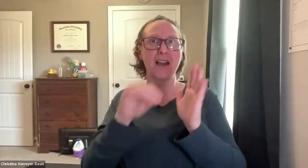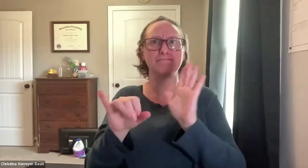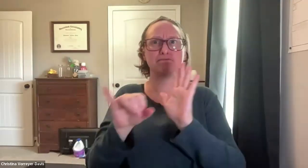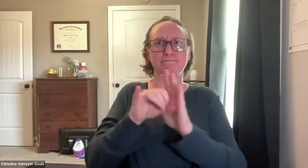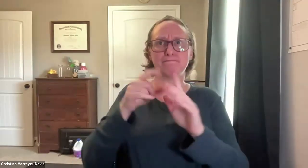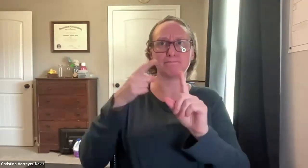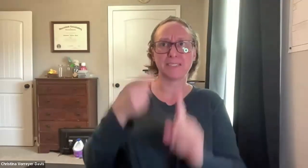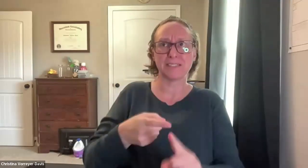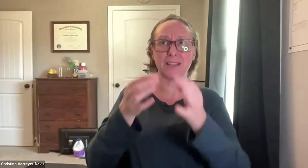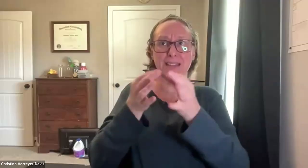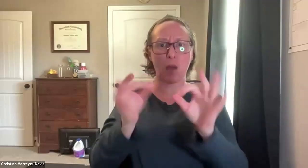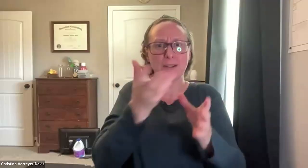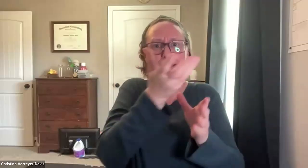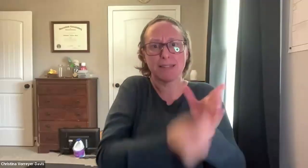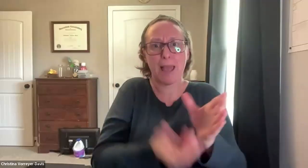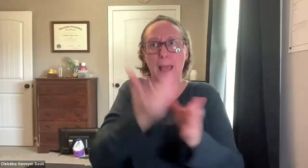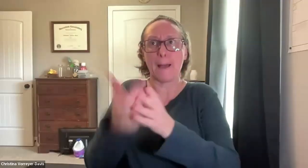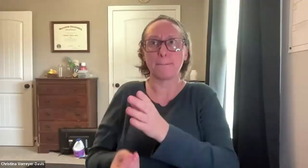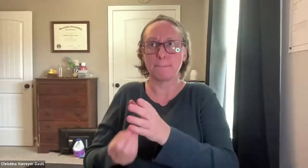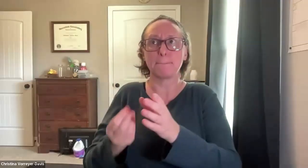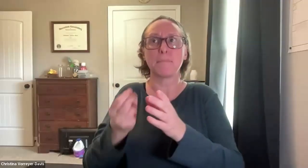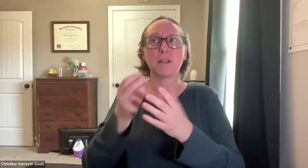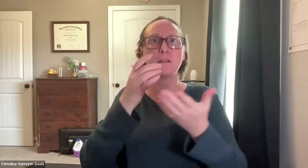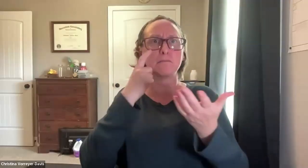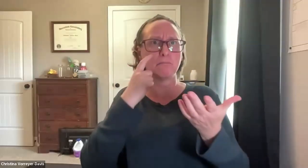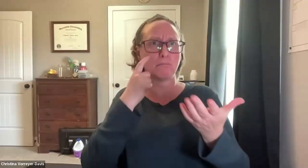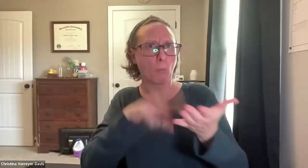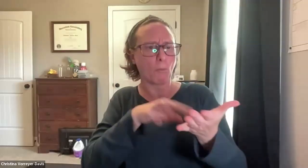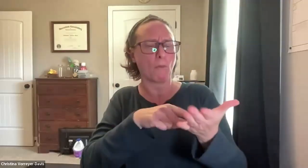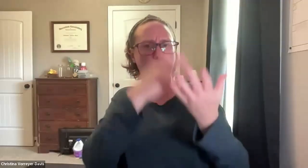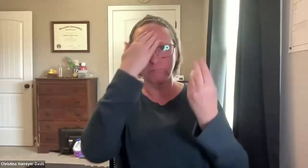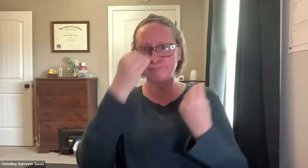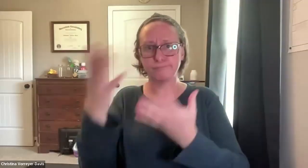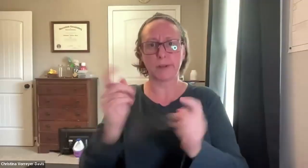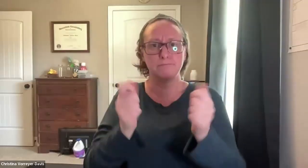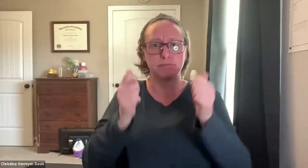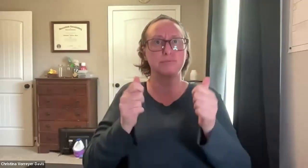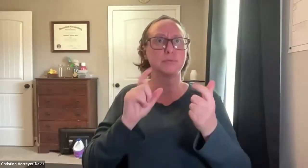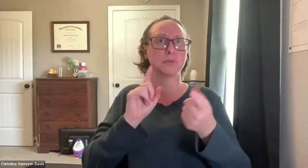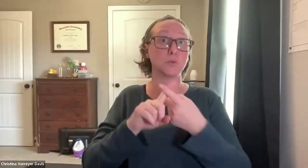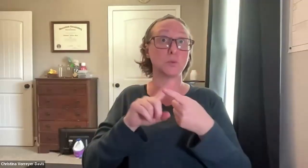And they recommend a design to identify specific language gaps and notice for immediate intervention.